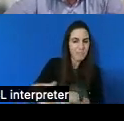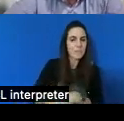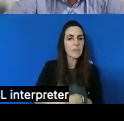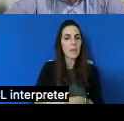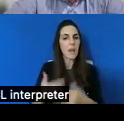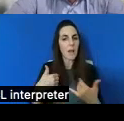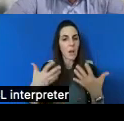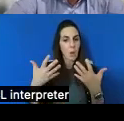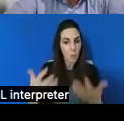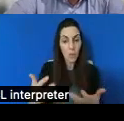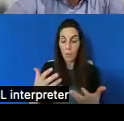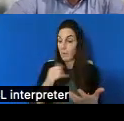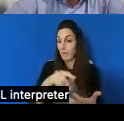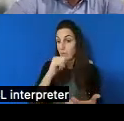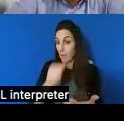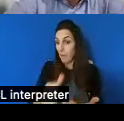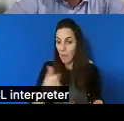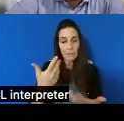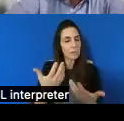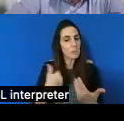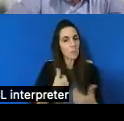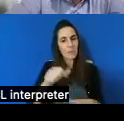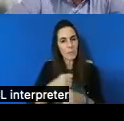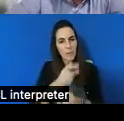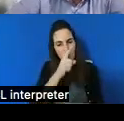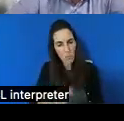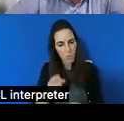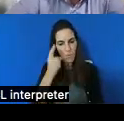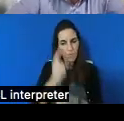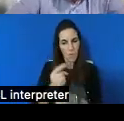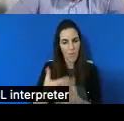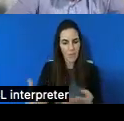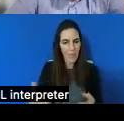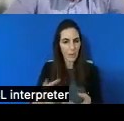make sure that the right thing is still happening right an attorney with no experience could do it